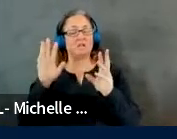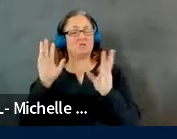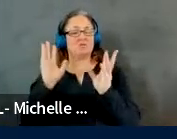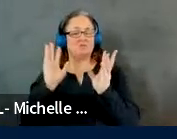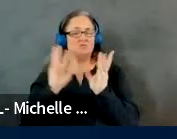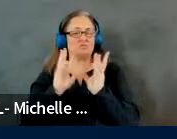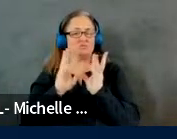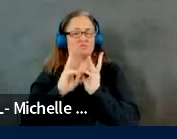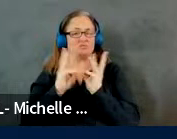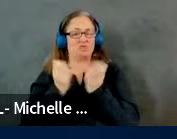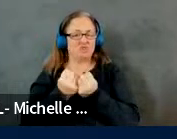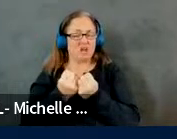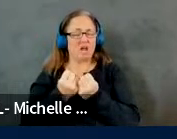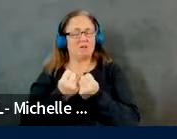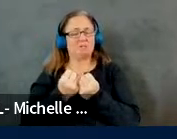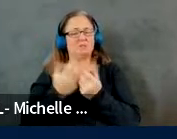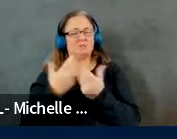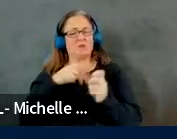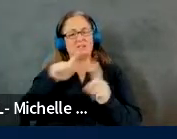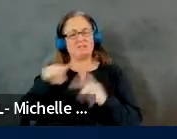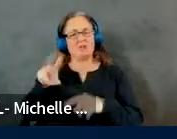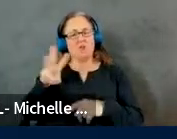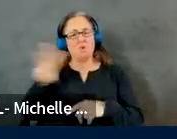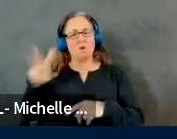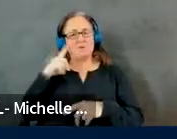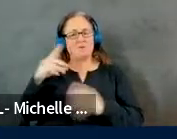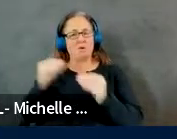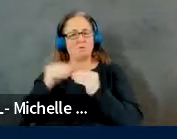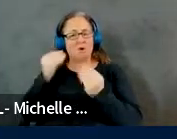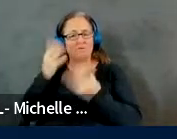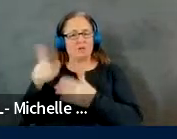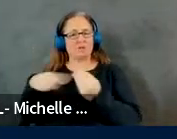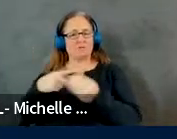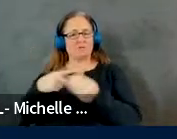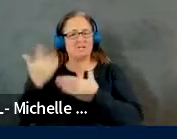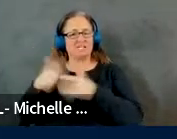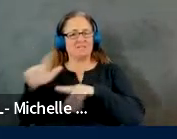check out our website for more information on the available services and resources